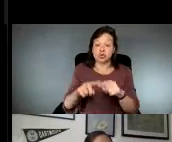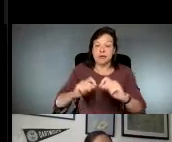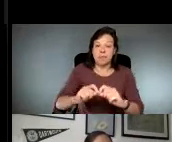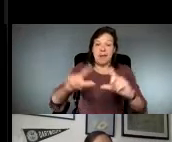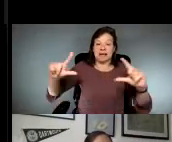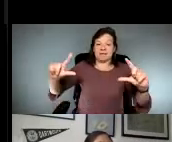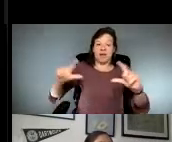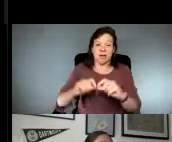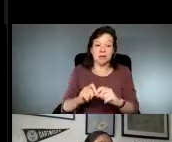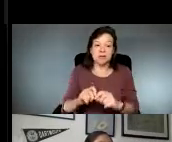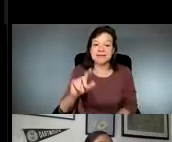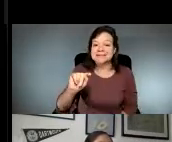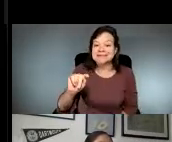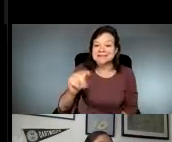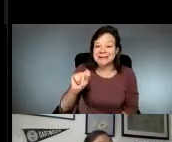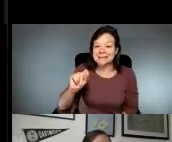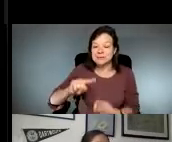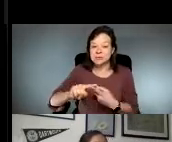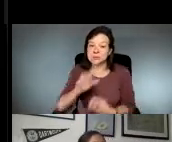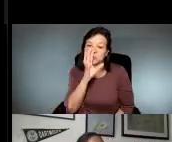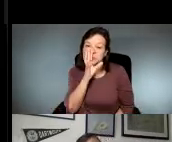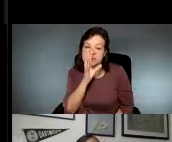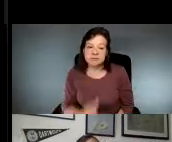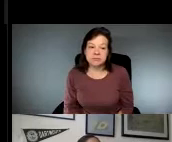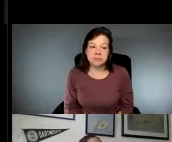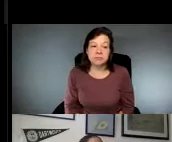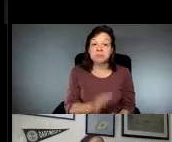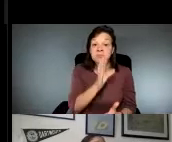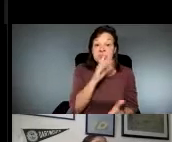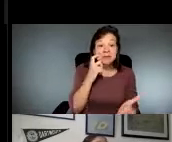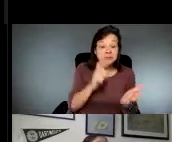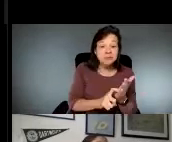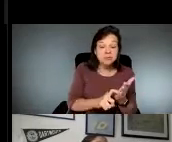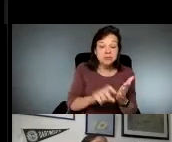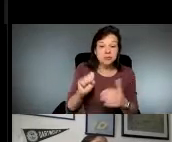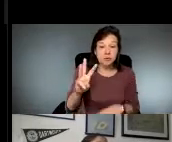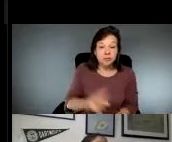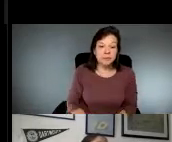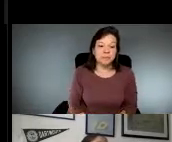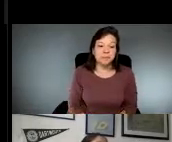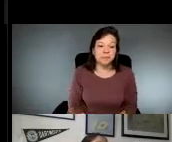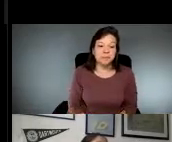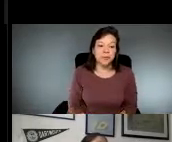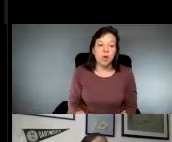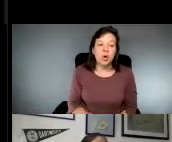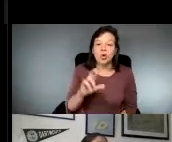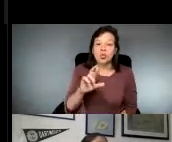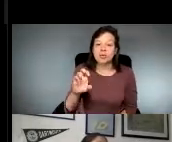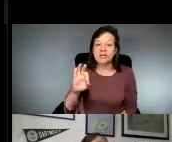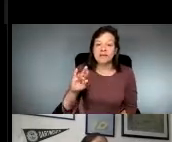text-to-speech, speech recognition software, refreshable Braille display,